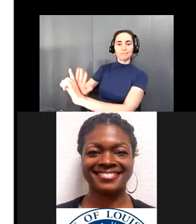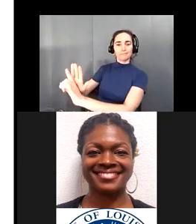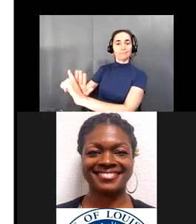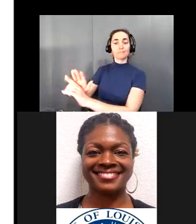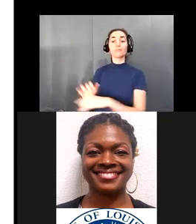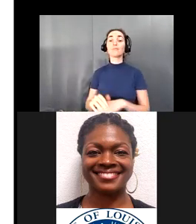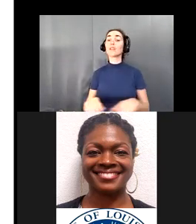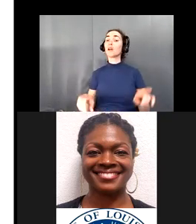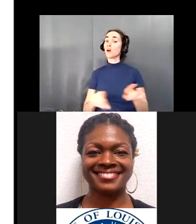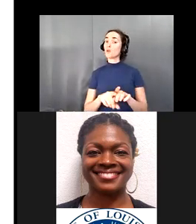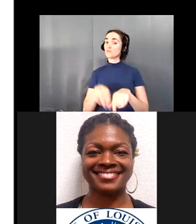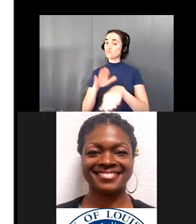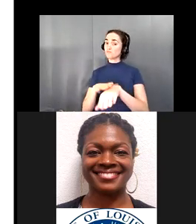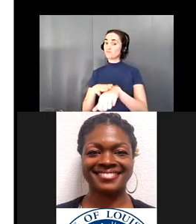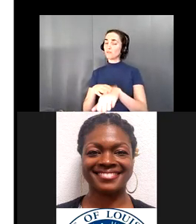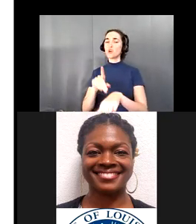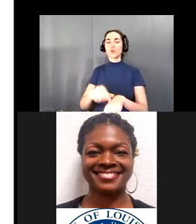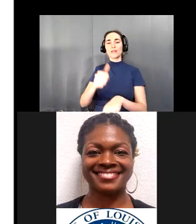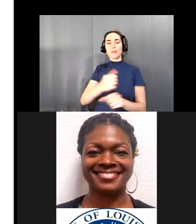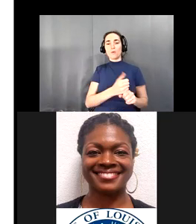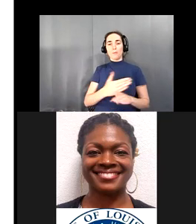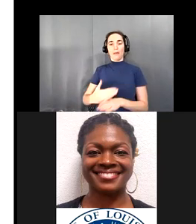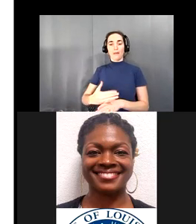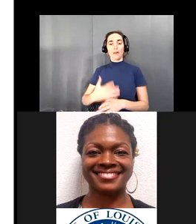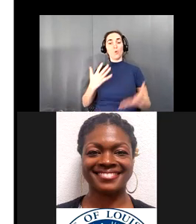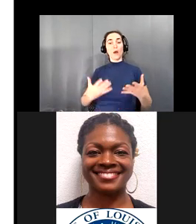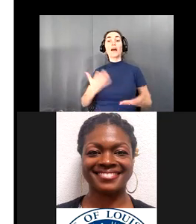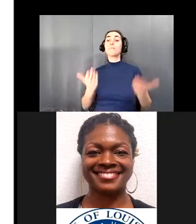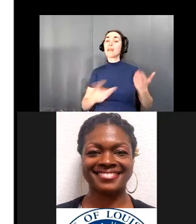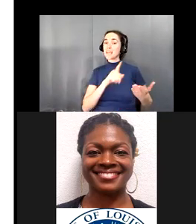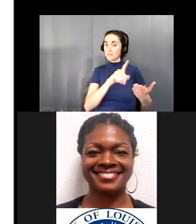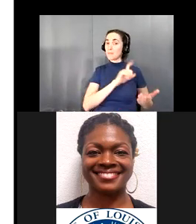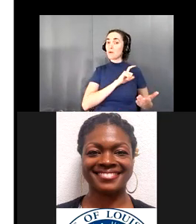and advanced to be prepared that they can be Kanaan search and rescues involved.